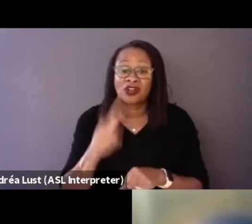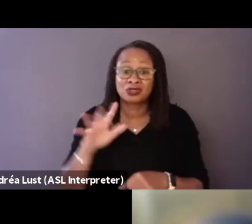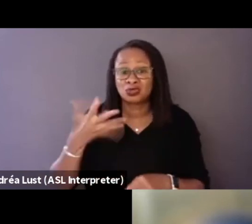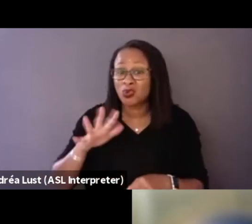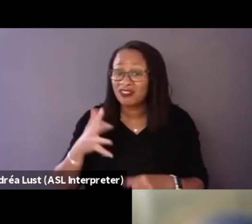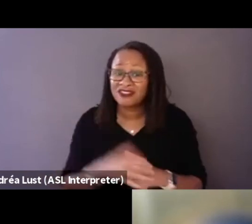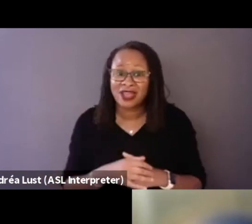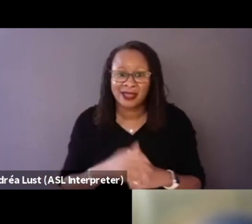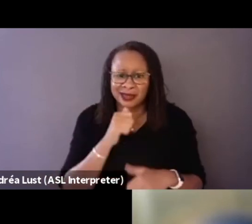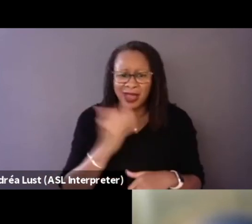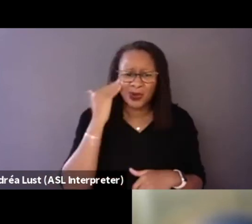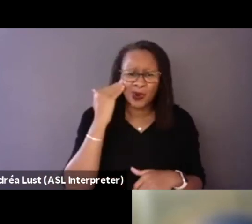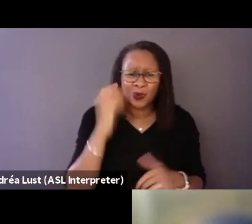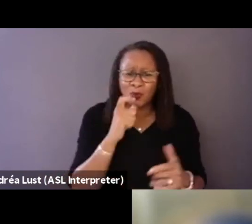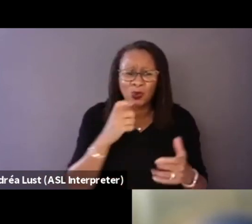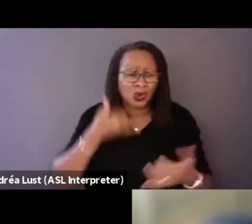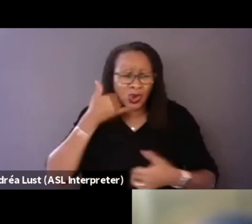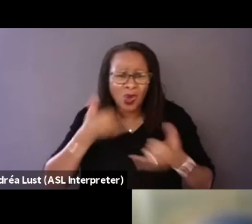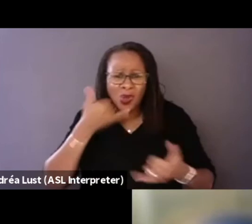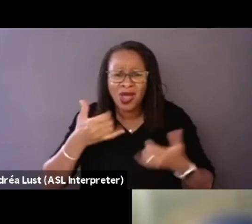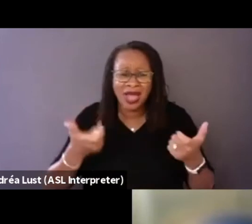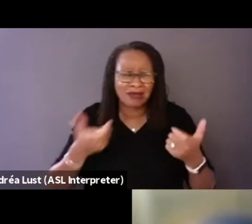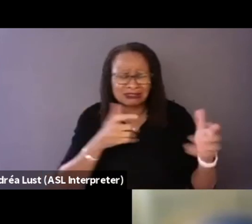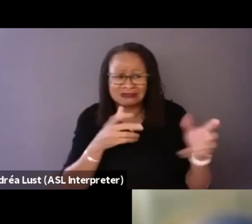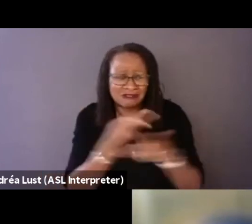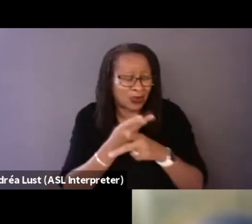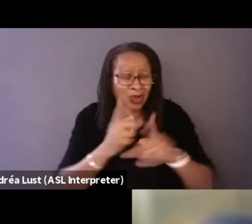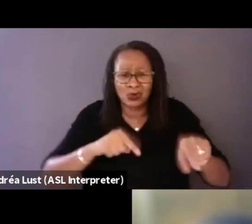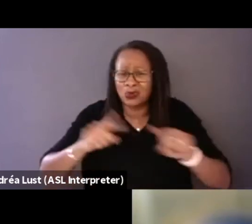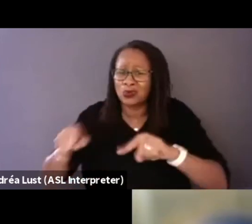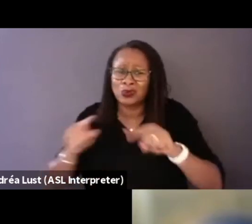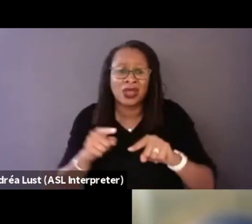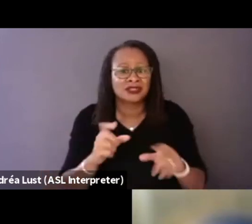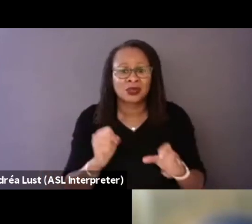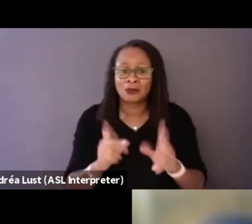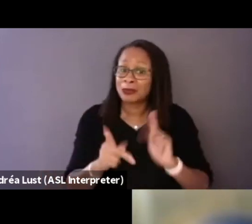Not knowing who to call or how to navigate that thing. And so that's something that I think people don't fully understand that these young people